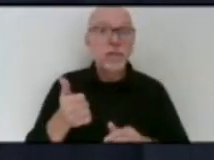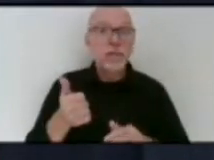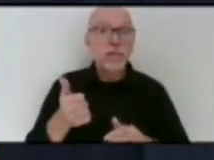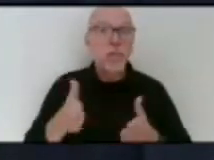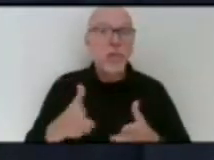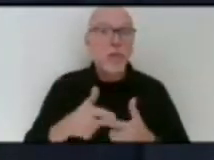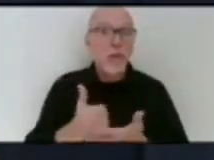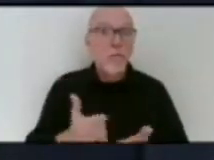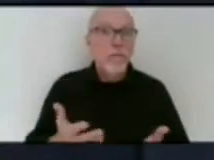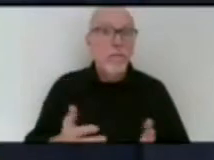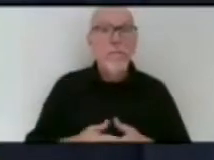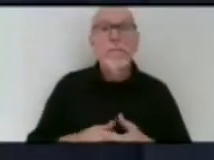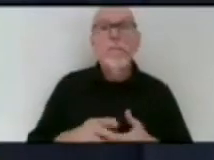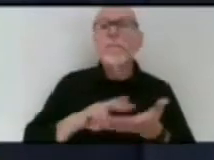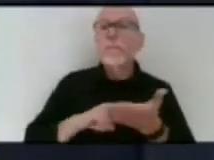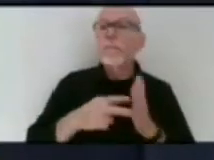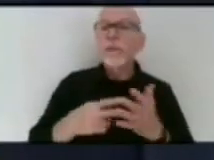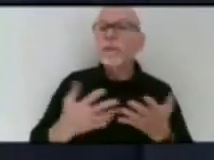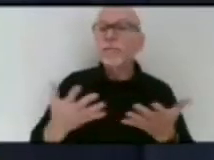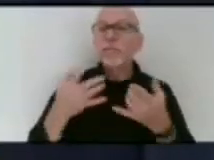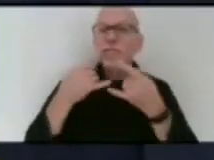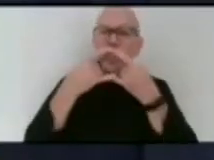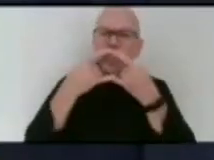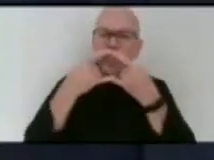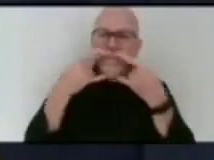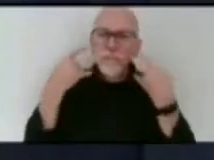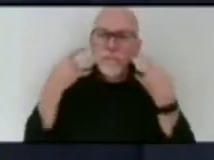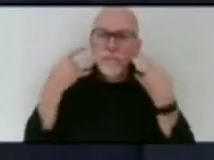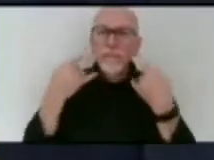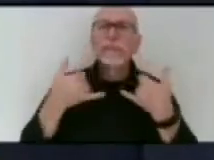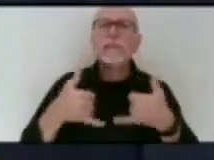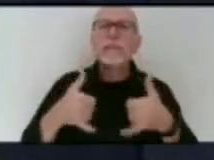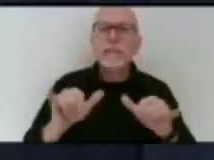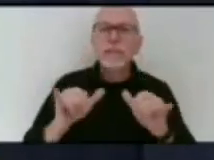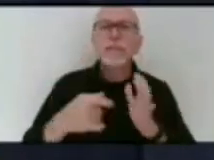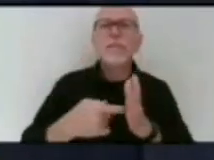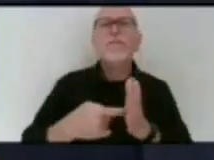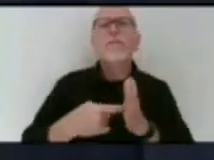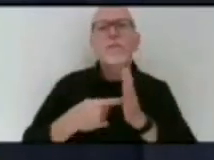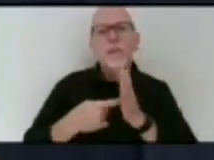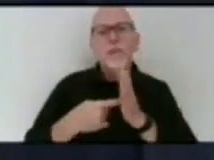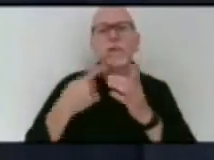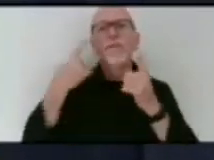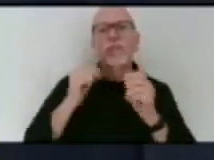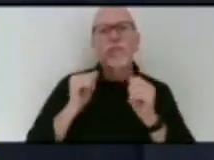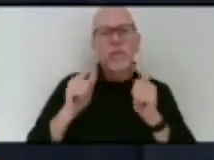It means face coverings, air still required to be worn by all Hoosiers and